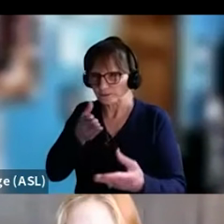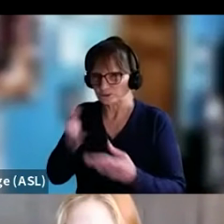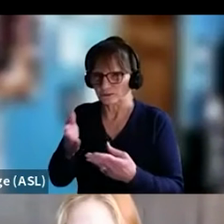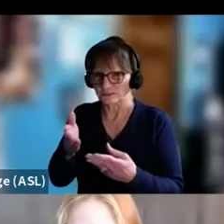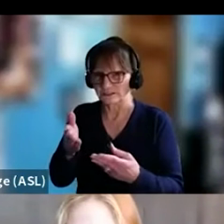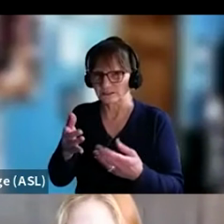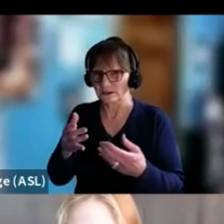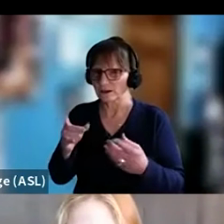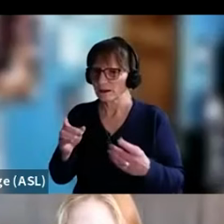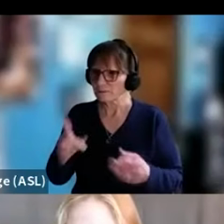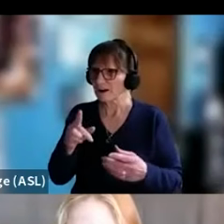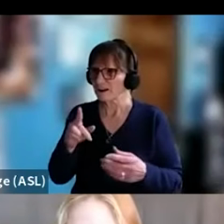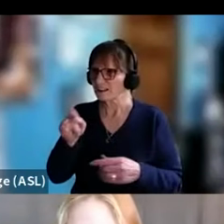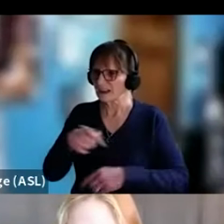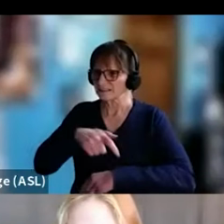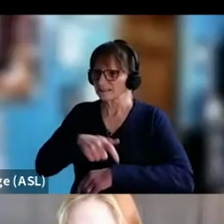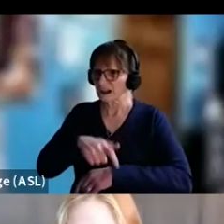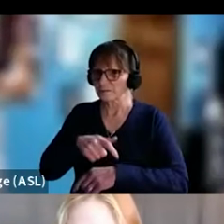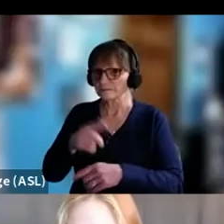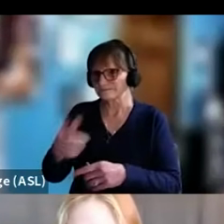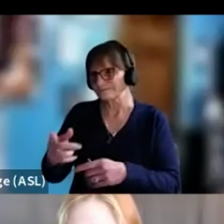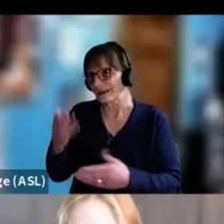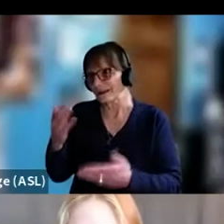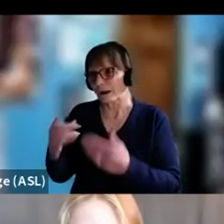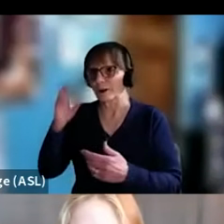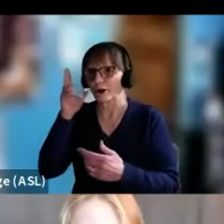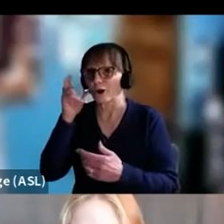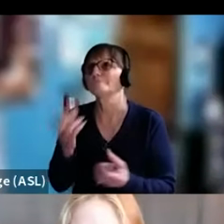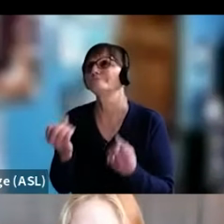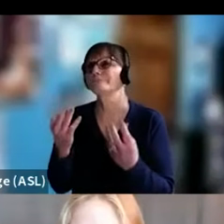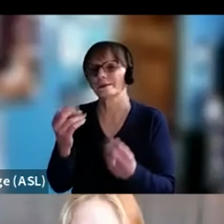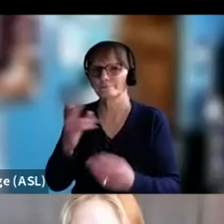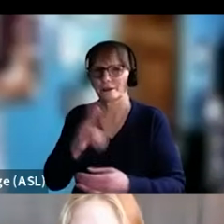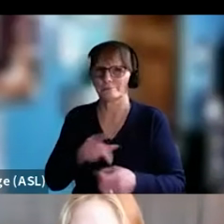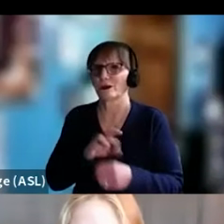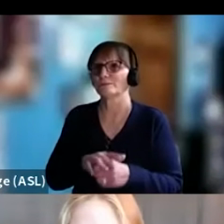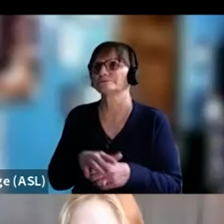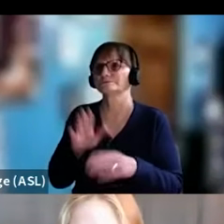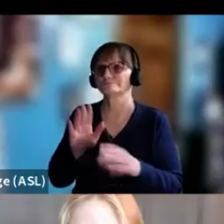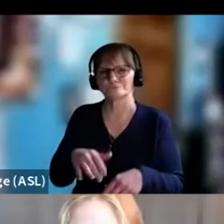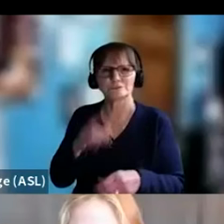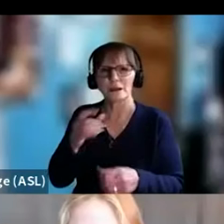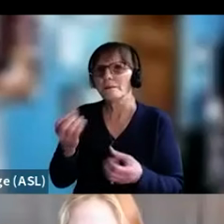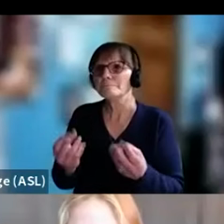and those clients have probably heard many promises over the years. They've had many well-intentioned people trying to help them,